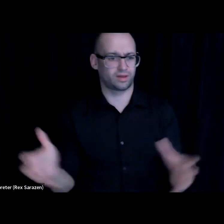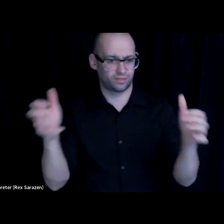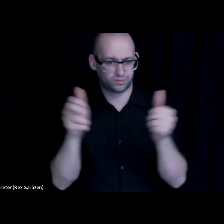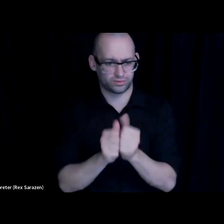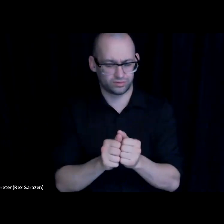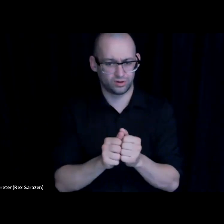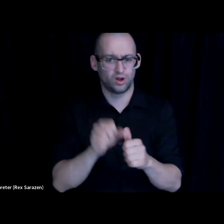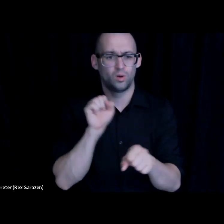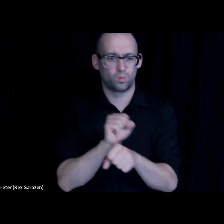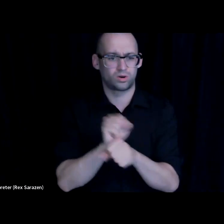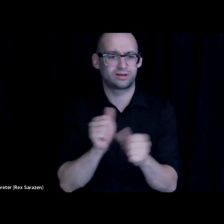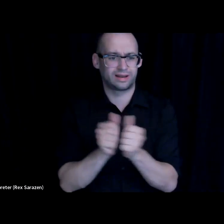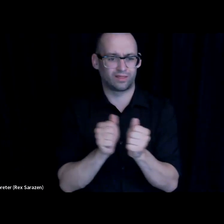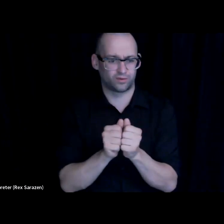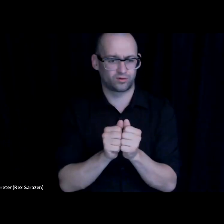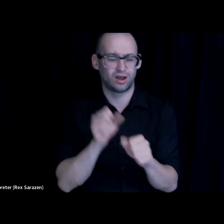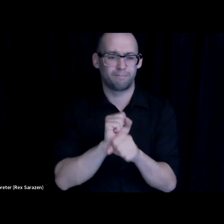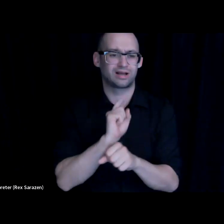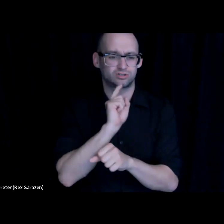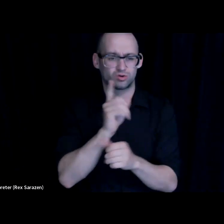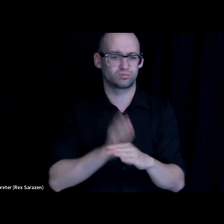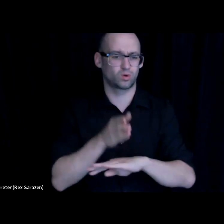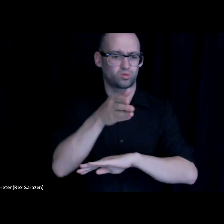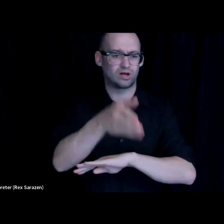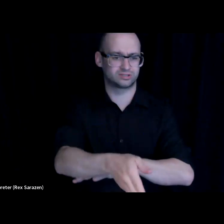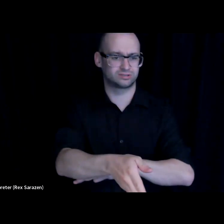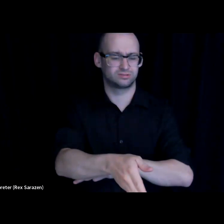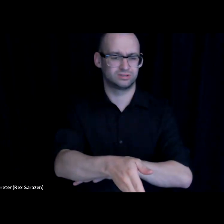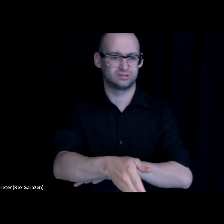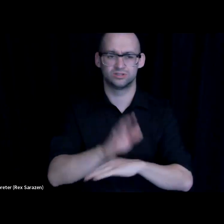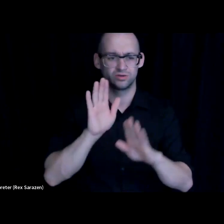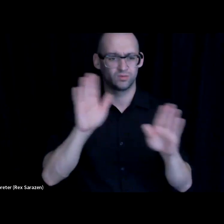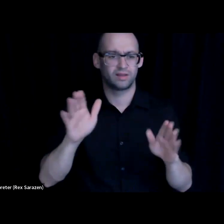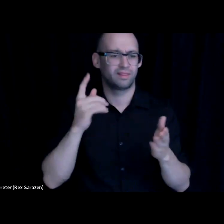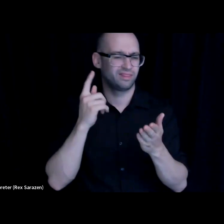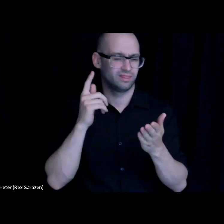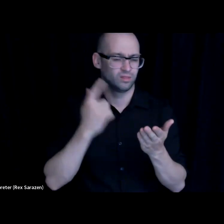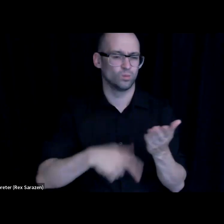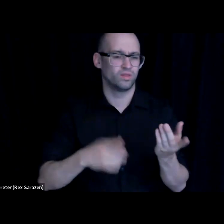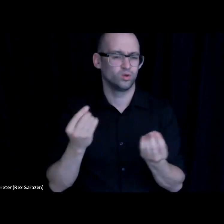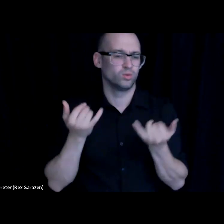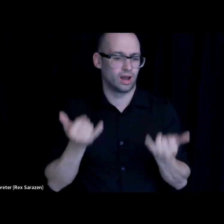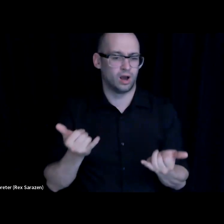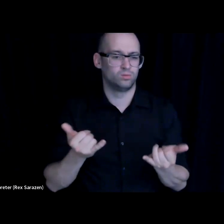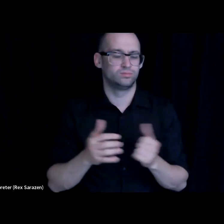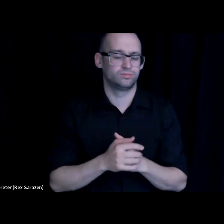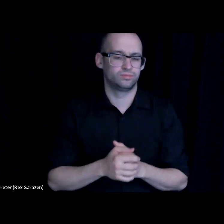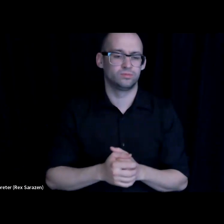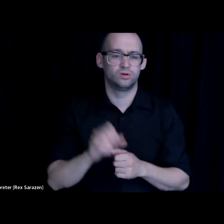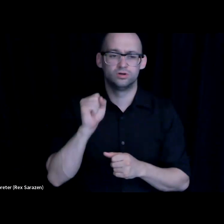we close. This divide is Phenomenal is what we're doing right now. So with the programs